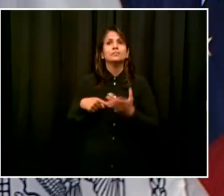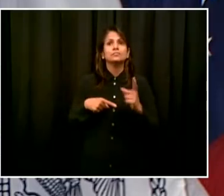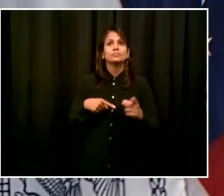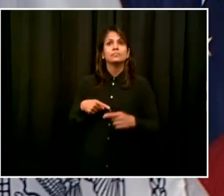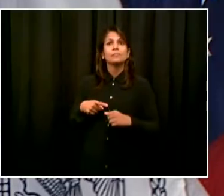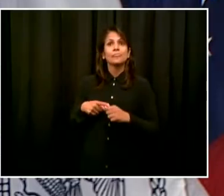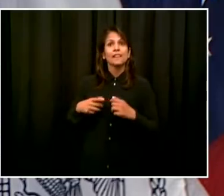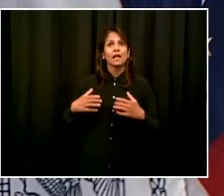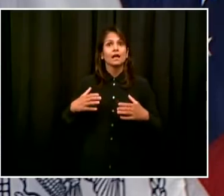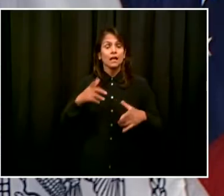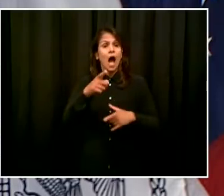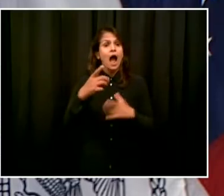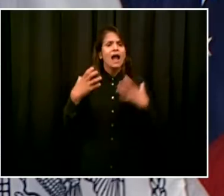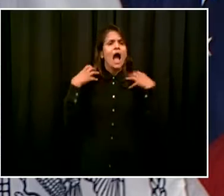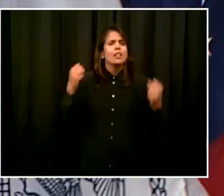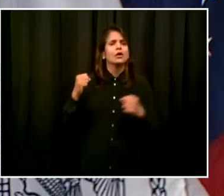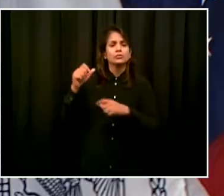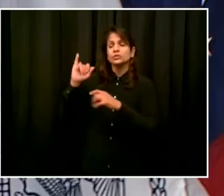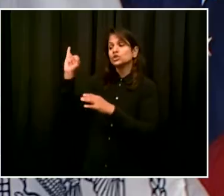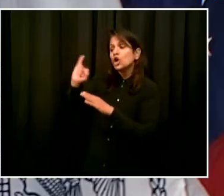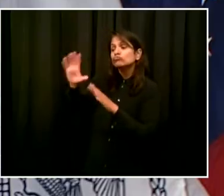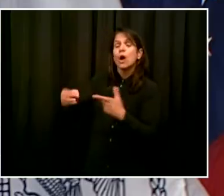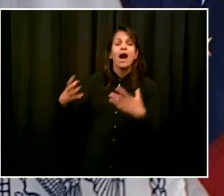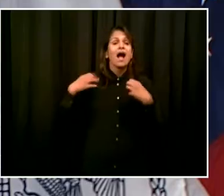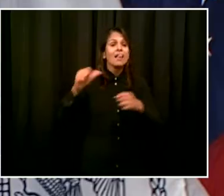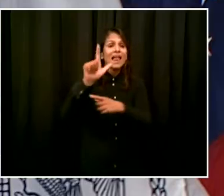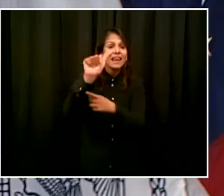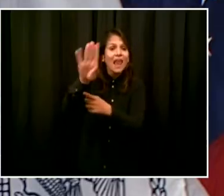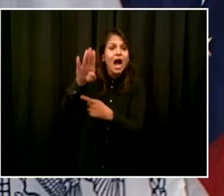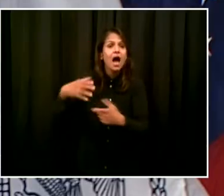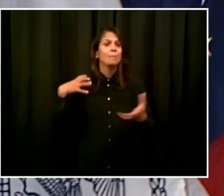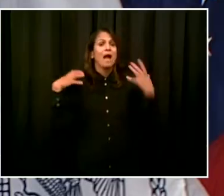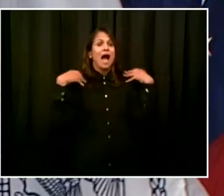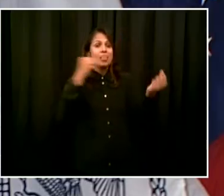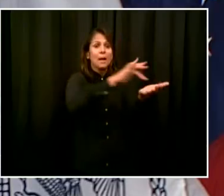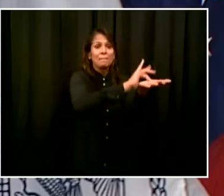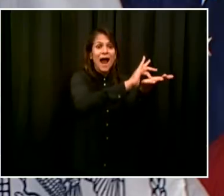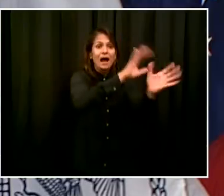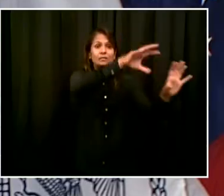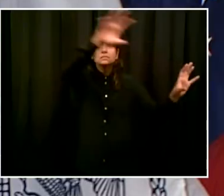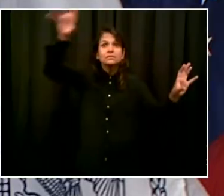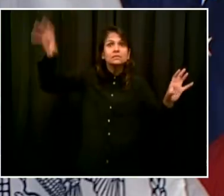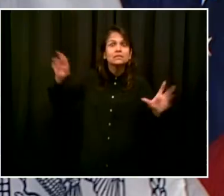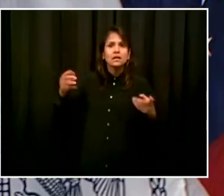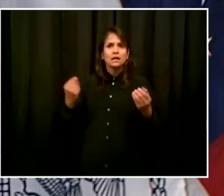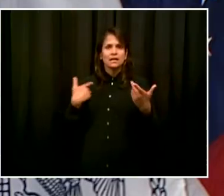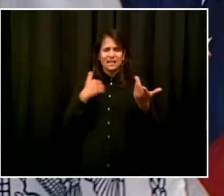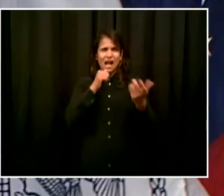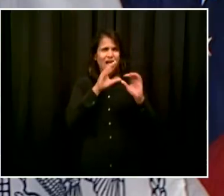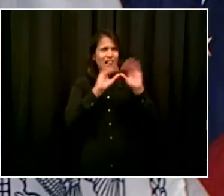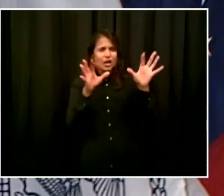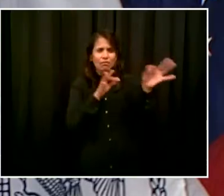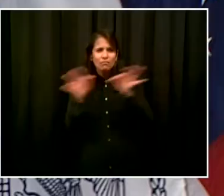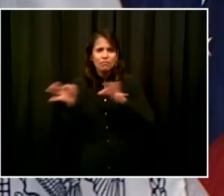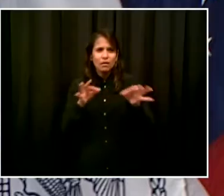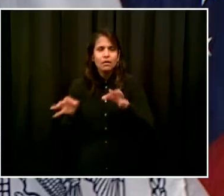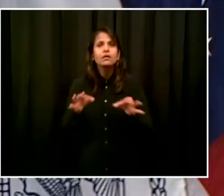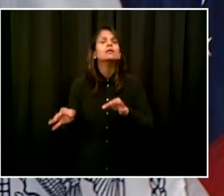PRODUCT DEVELOPERS AND EAWLHYT ORCPOARTINOS. IT'S ESPECIALLY TRUE BECAUSE RESUMING TARGET NEIGHBRHOOS OD